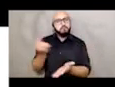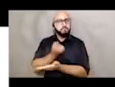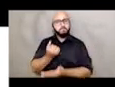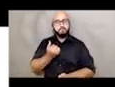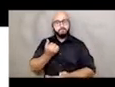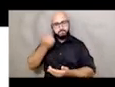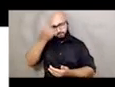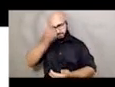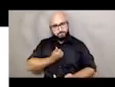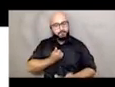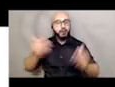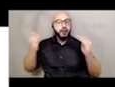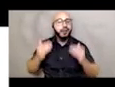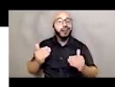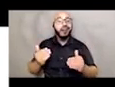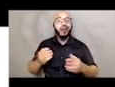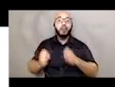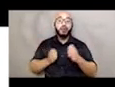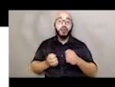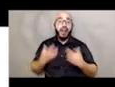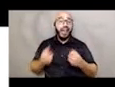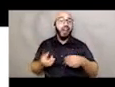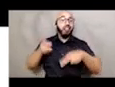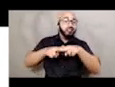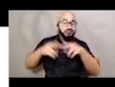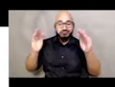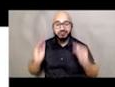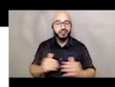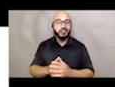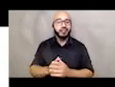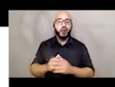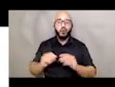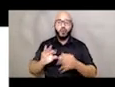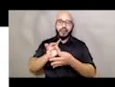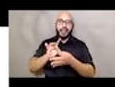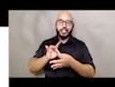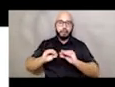your emotional health, your relationships are clearly defined. You protect yourself from others.